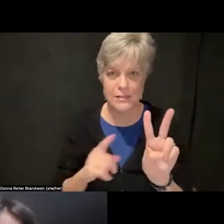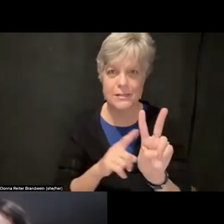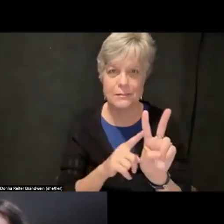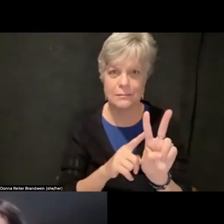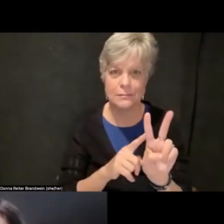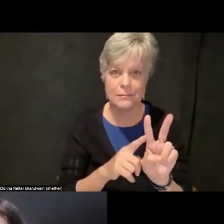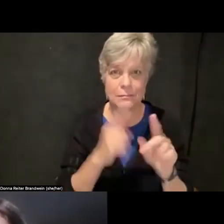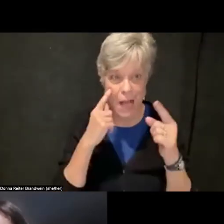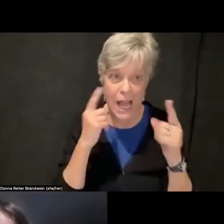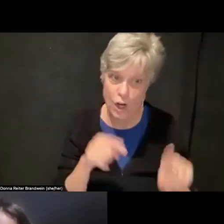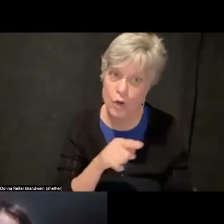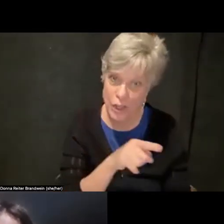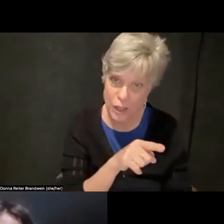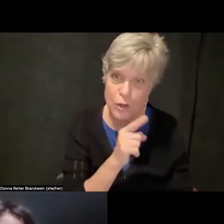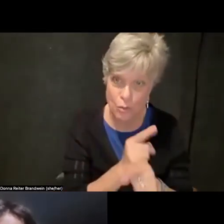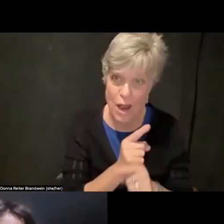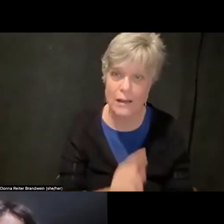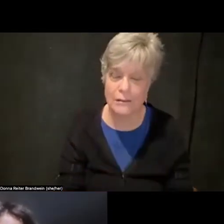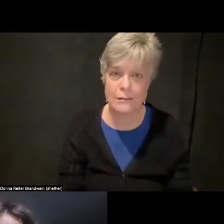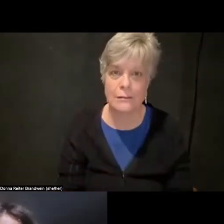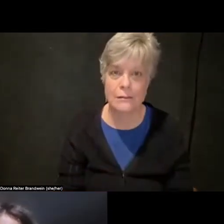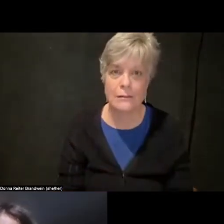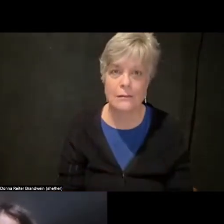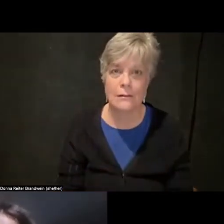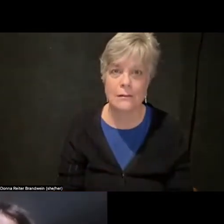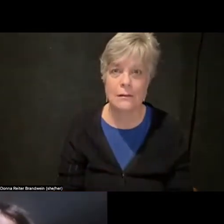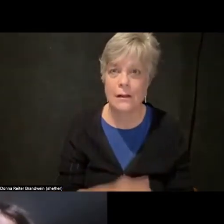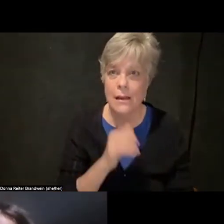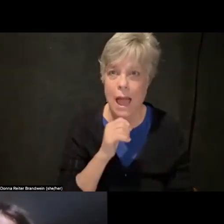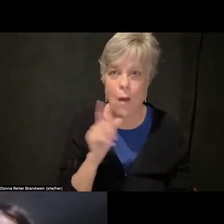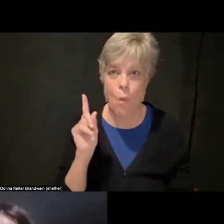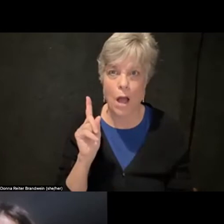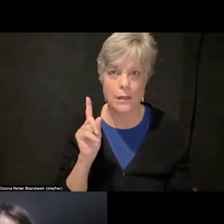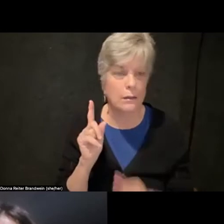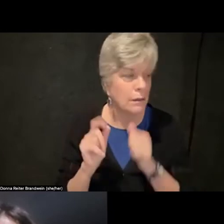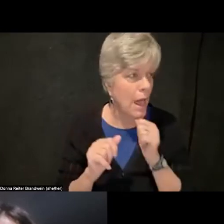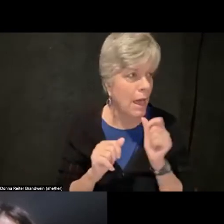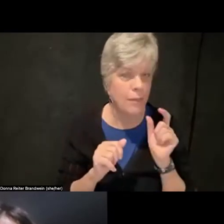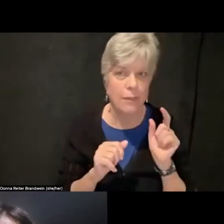Yeah, I'm not also asserting we should have one over the other,